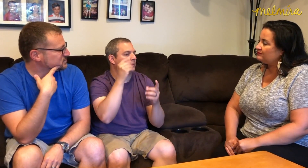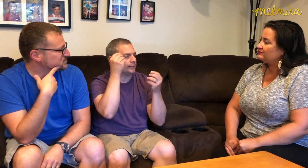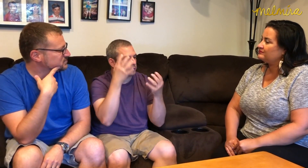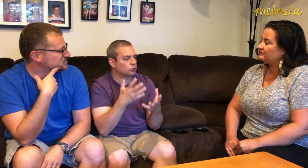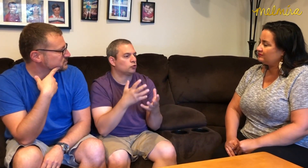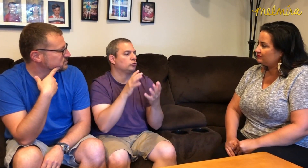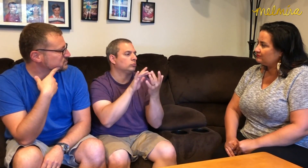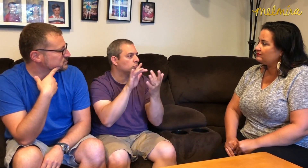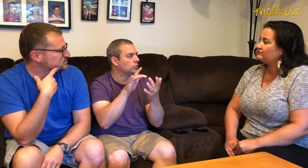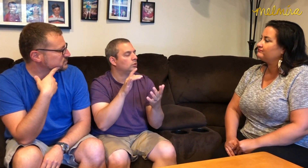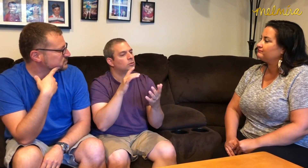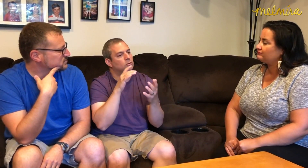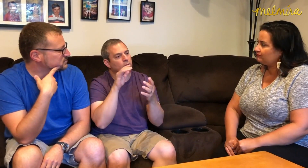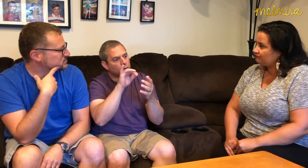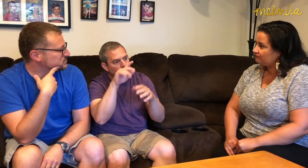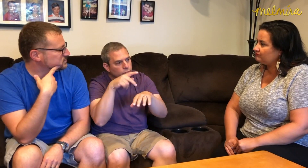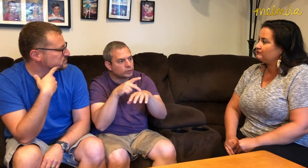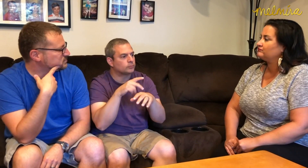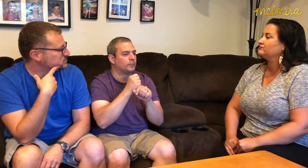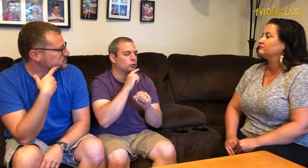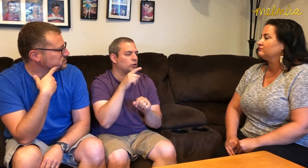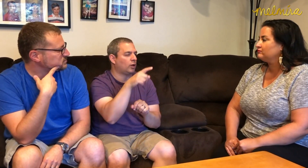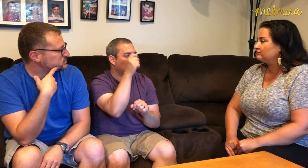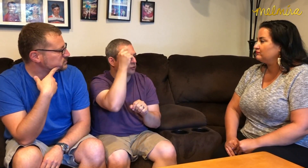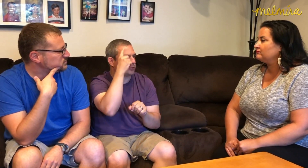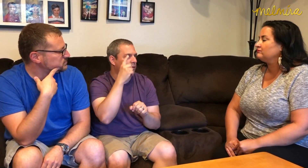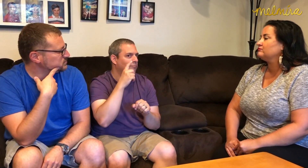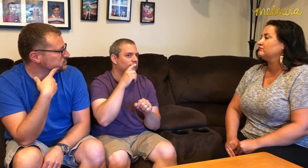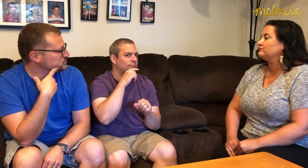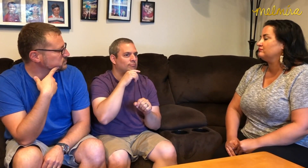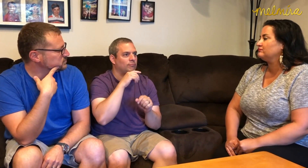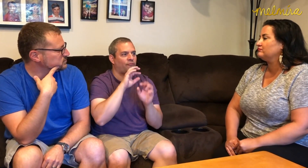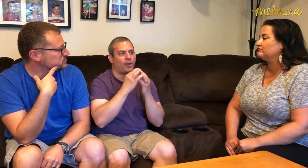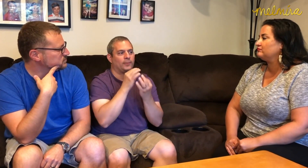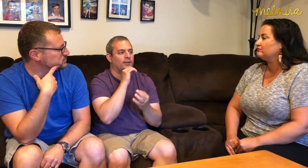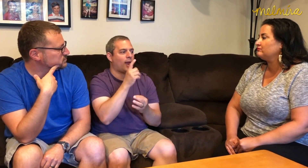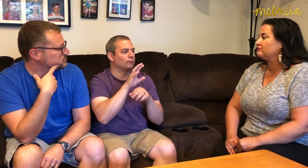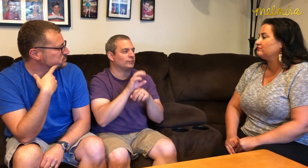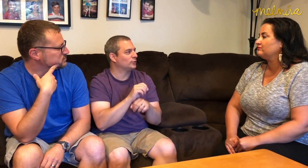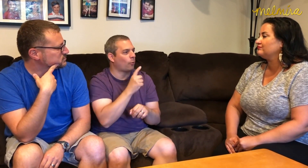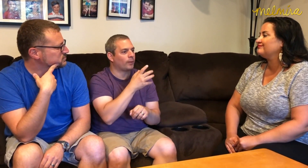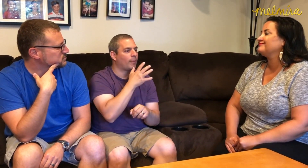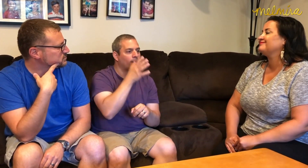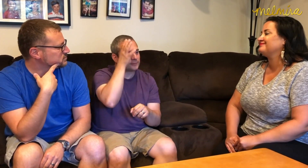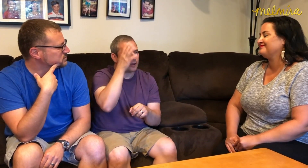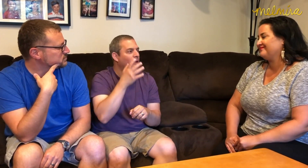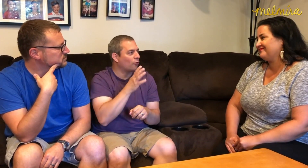the teachers and principal and made sure they understand that not all families are traditional with a mom and dad.